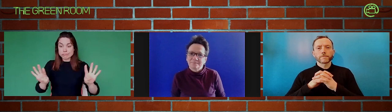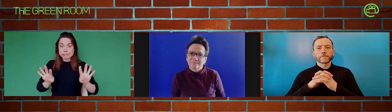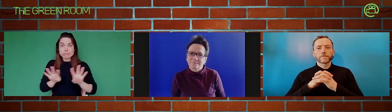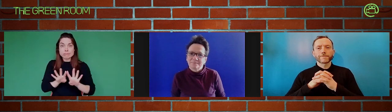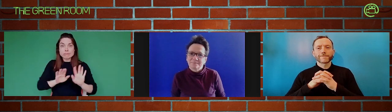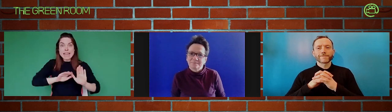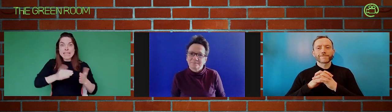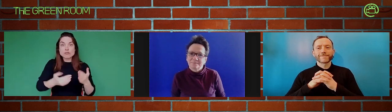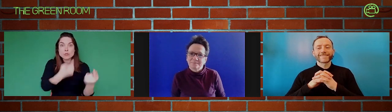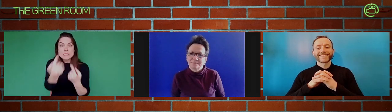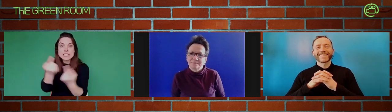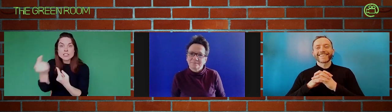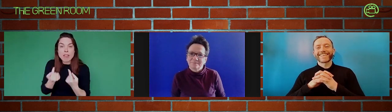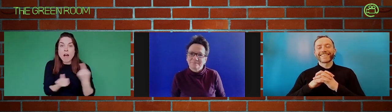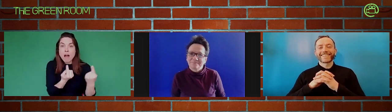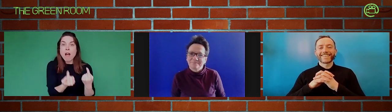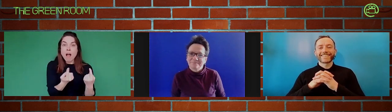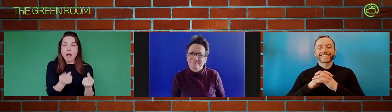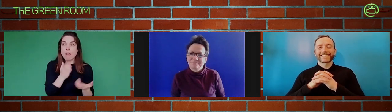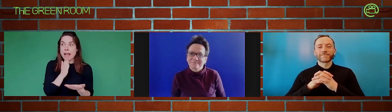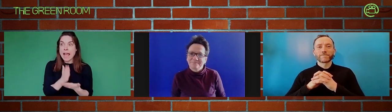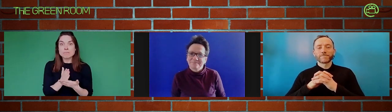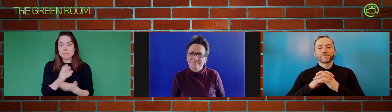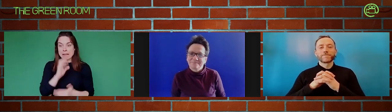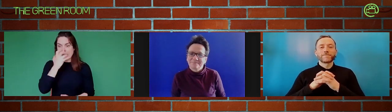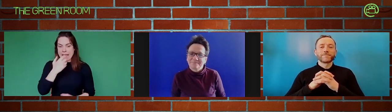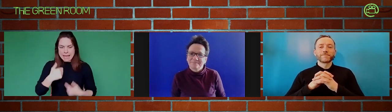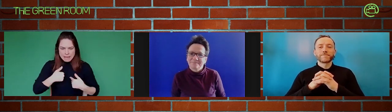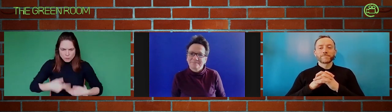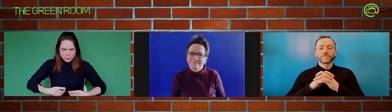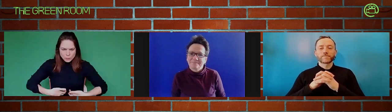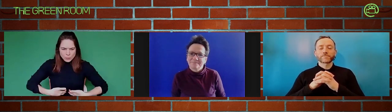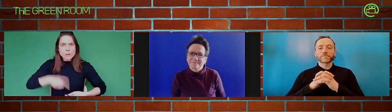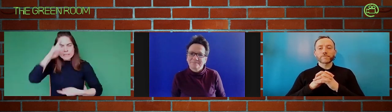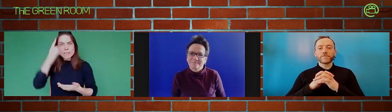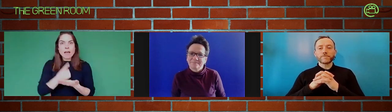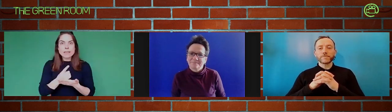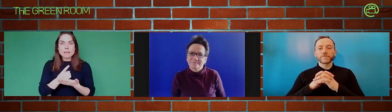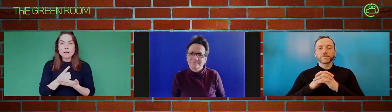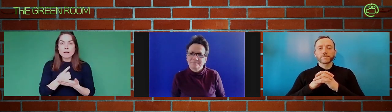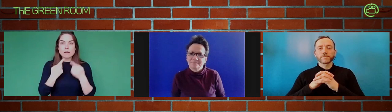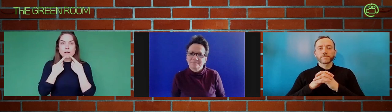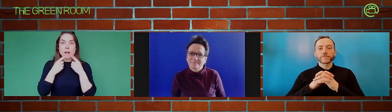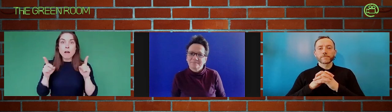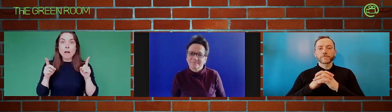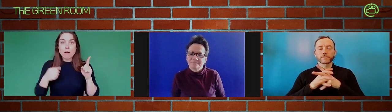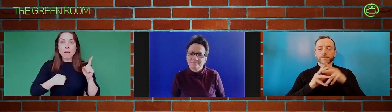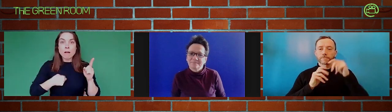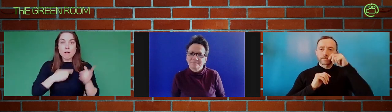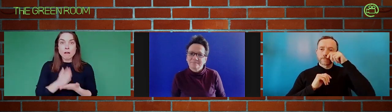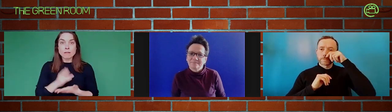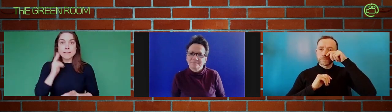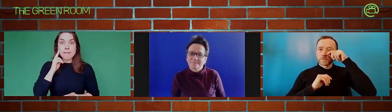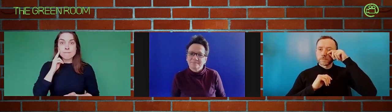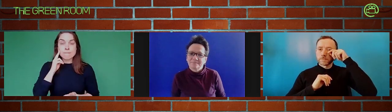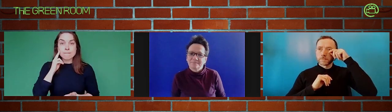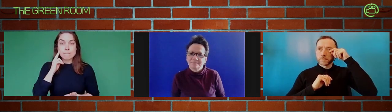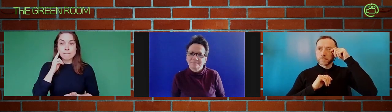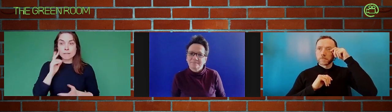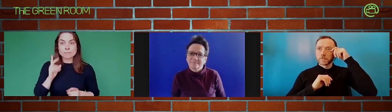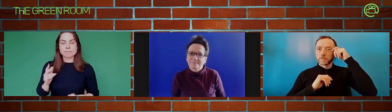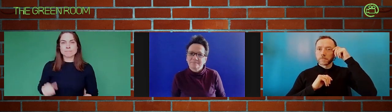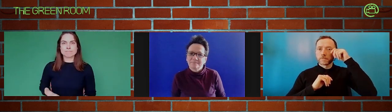very loudly upstairs. So she